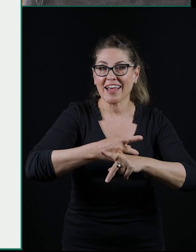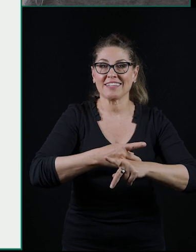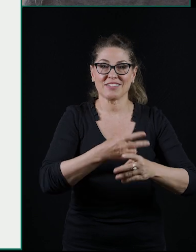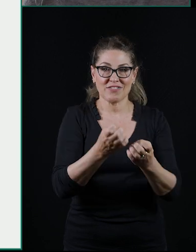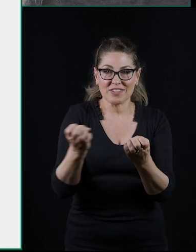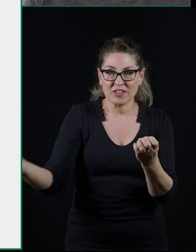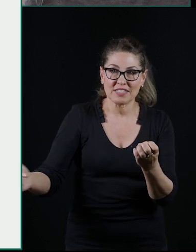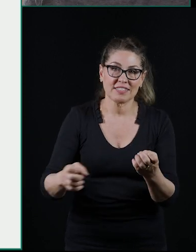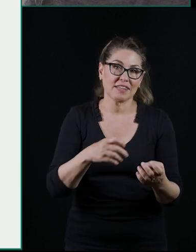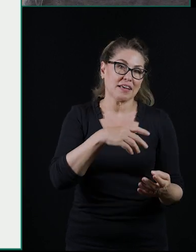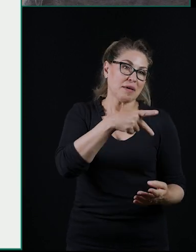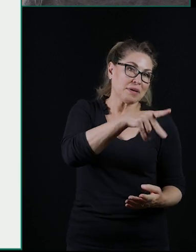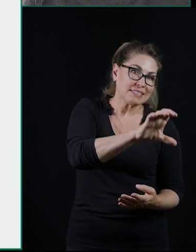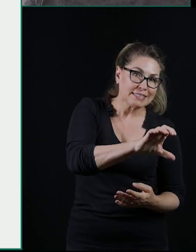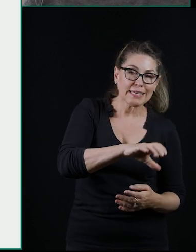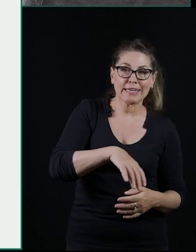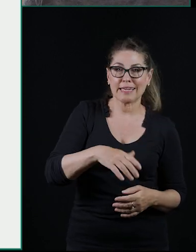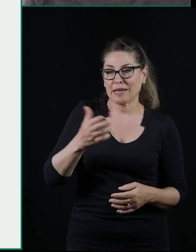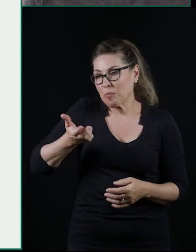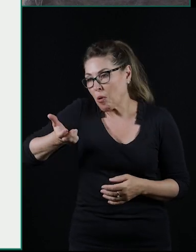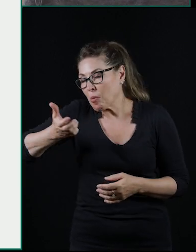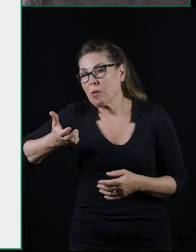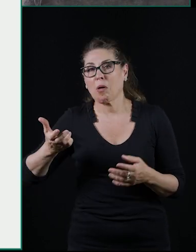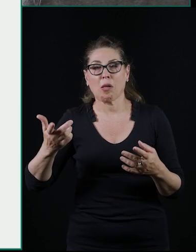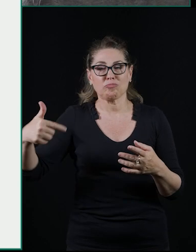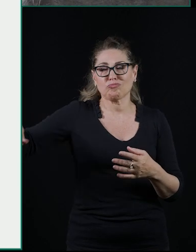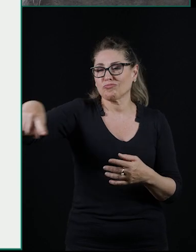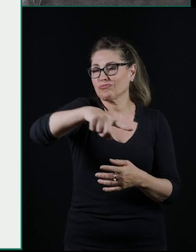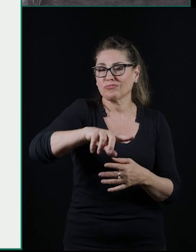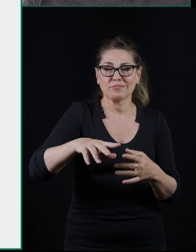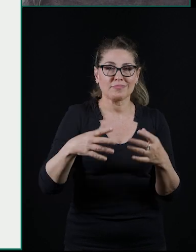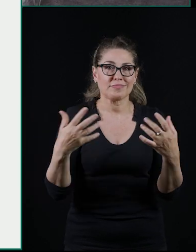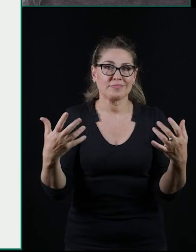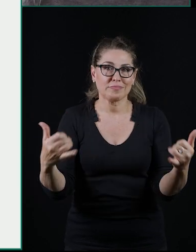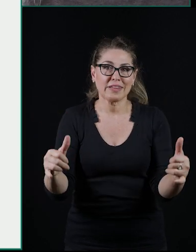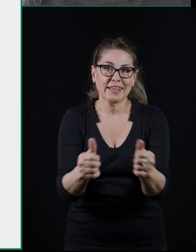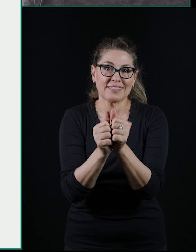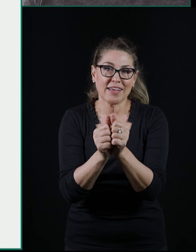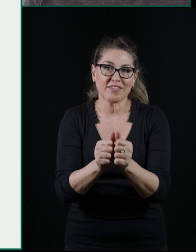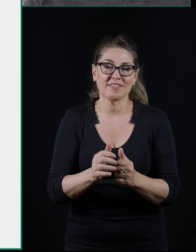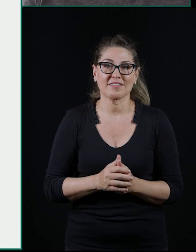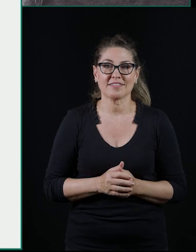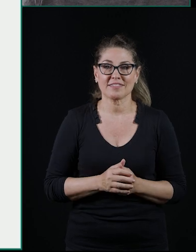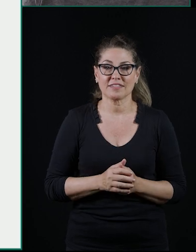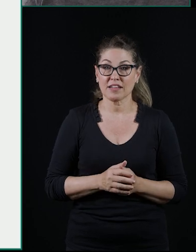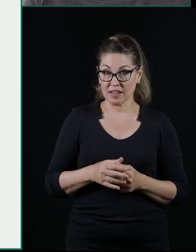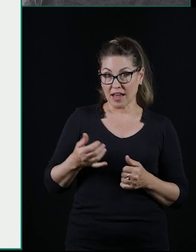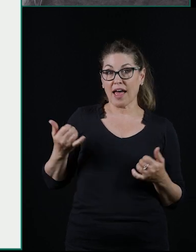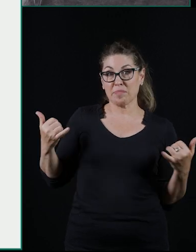We have the PC, console, mobile, all playing together. So this is what Party is proud of.